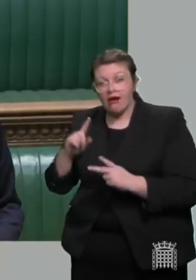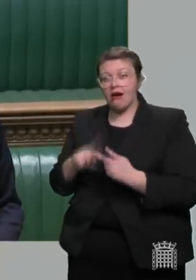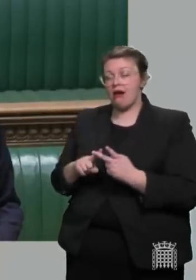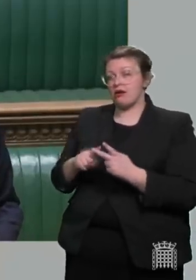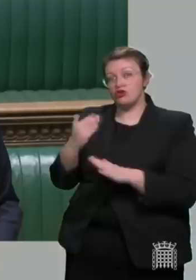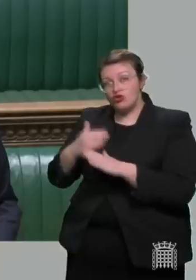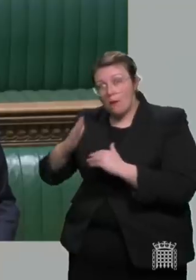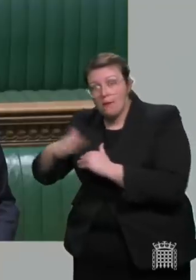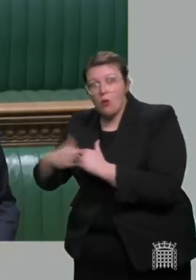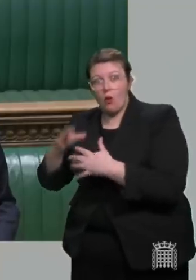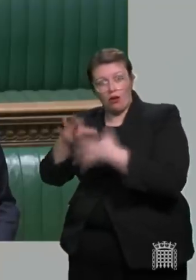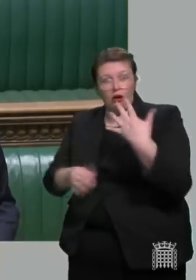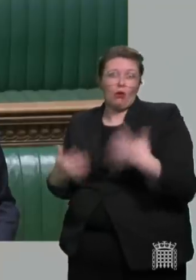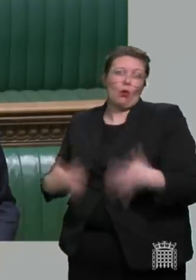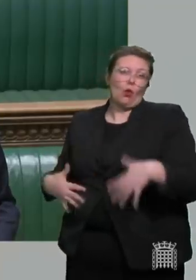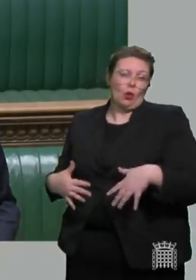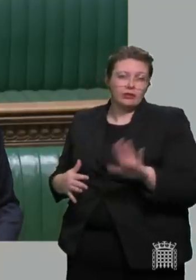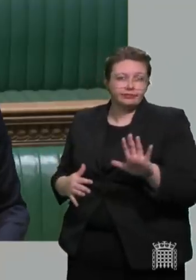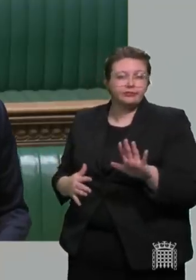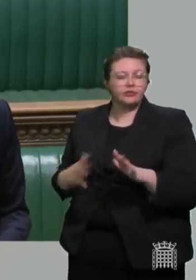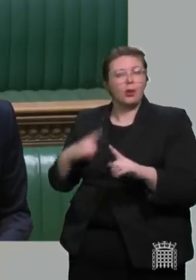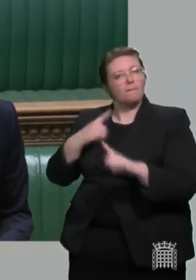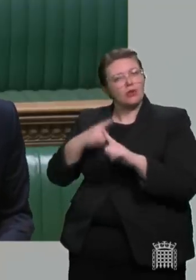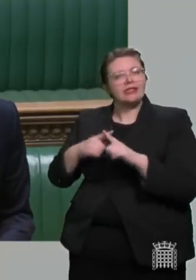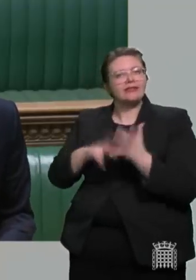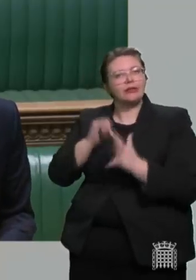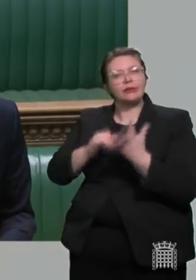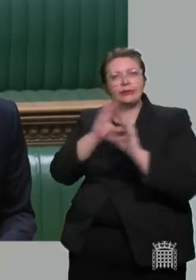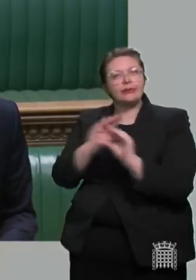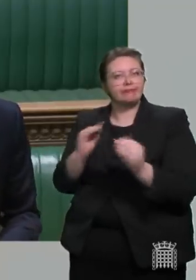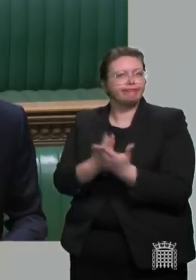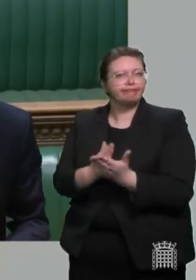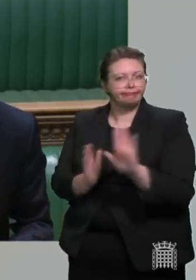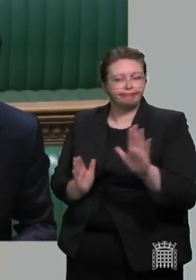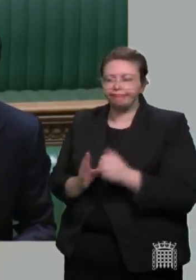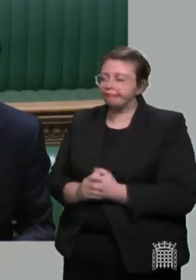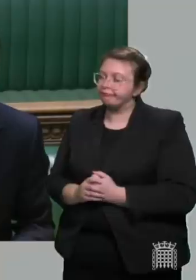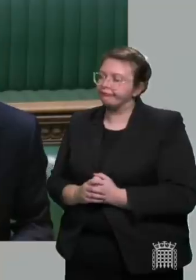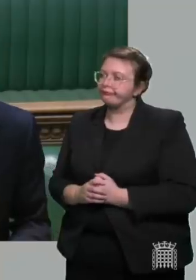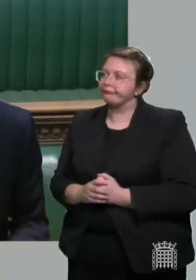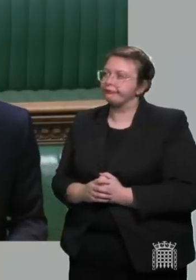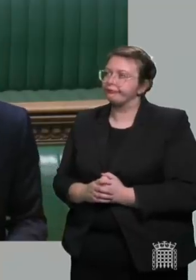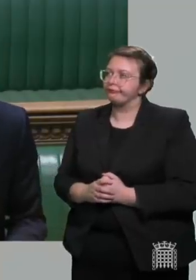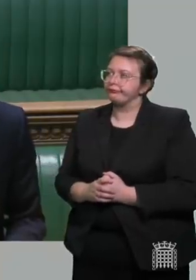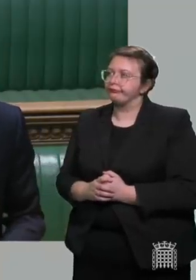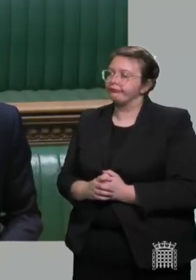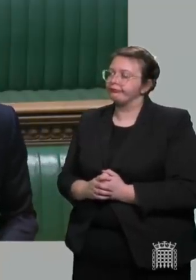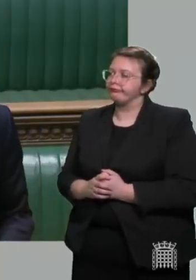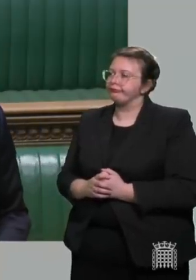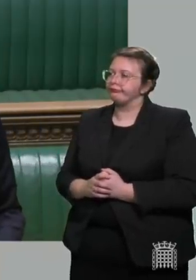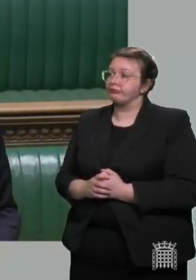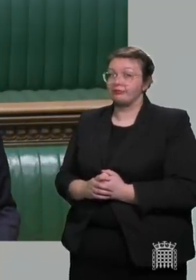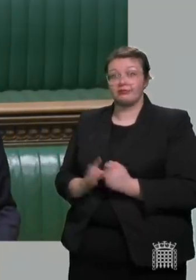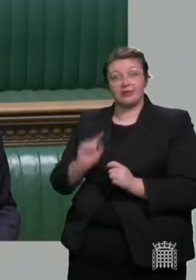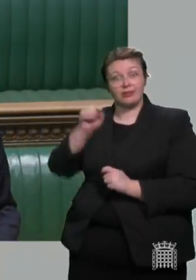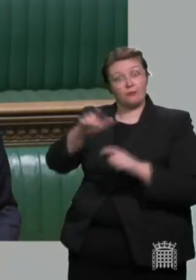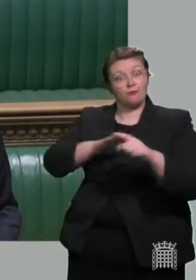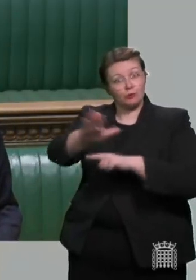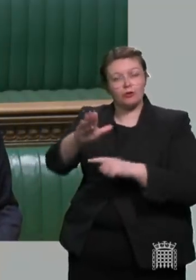But while our prospects are now stronger, coronavirus has done, and is still doing, profound